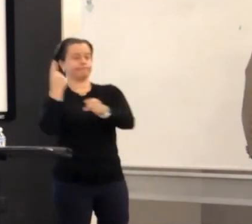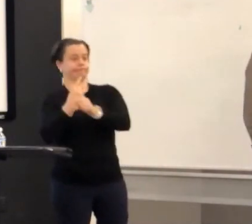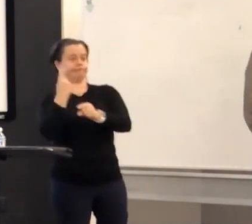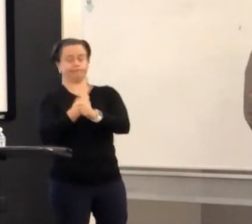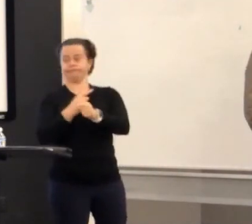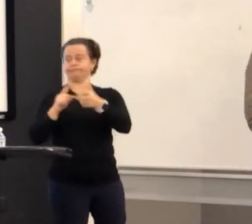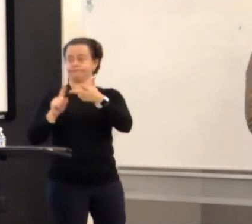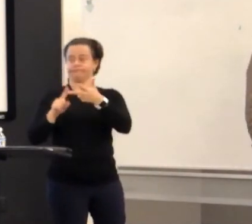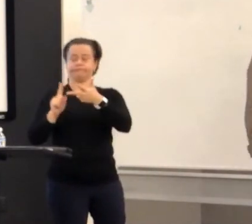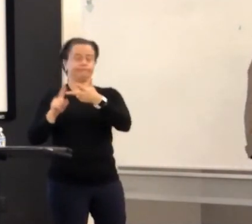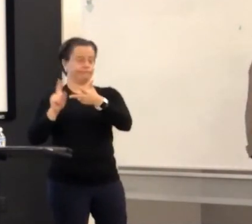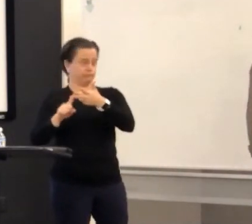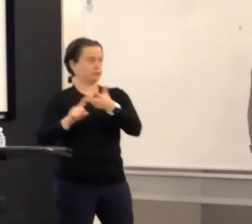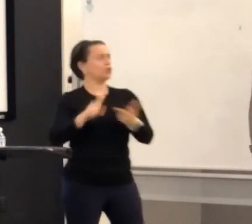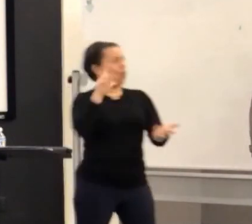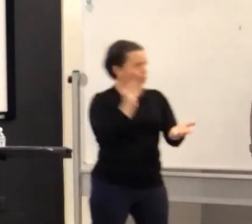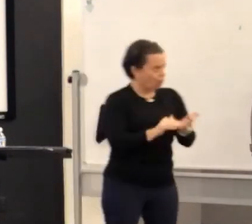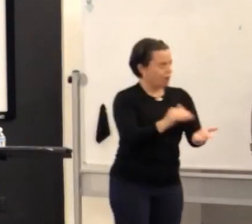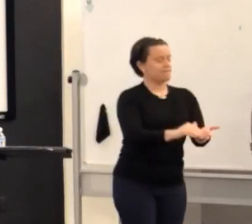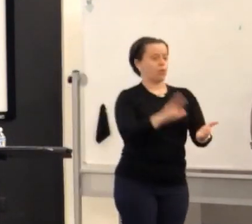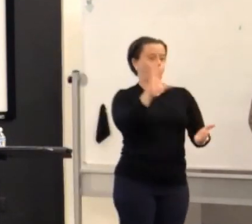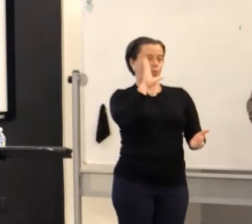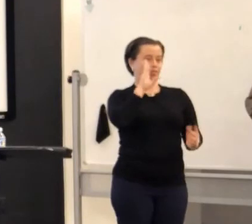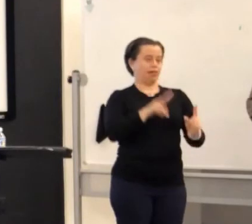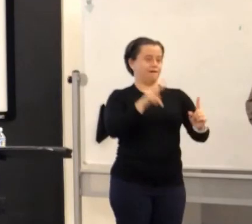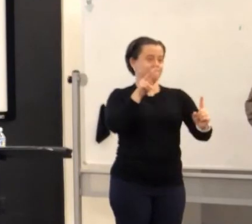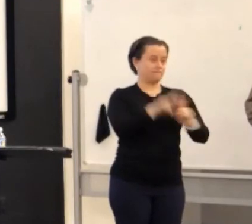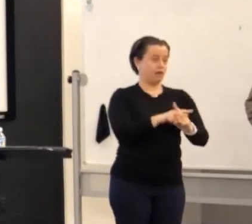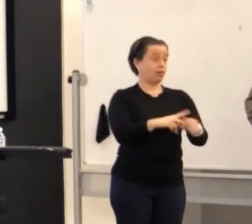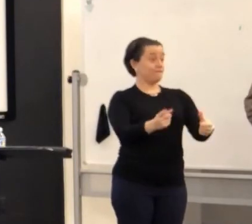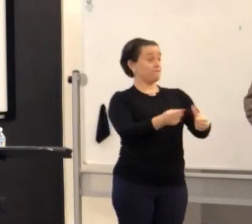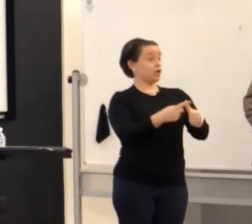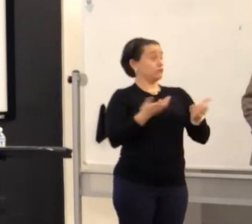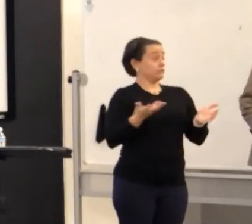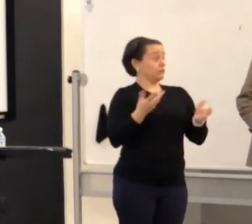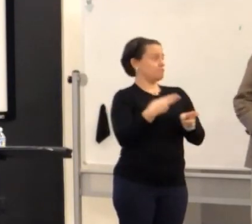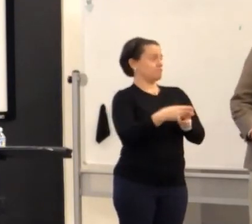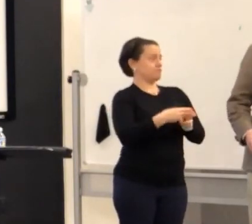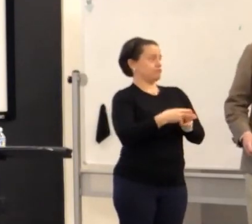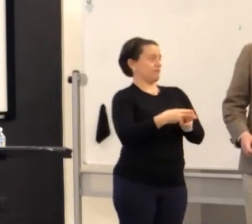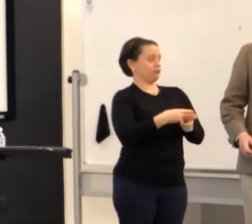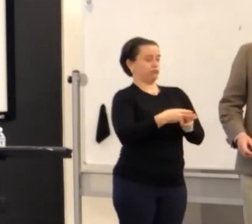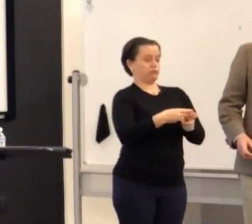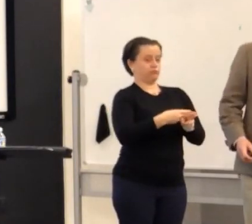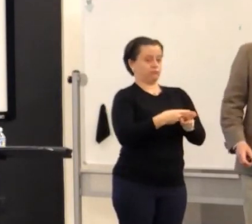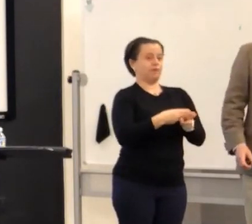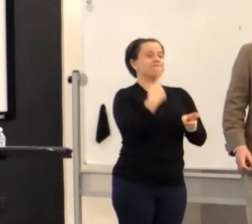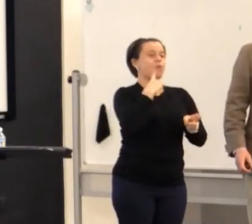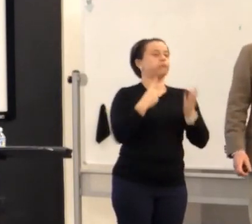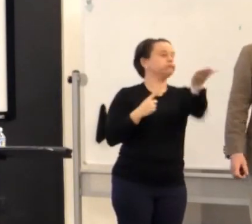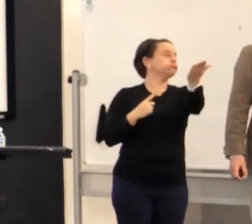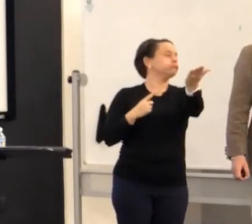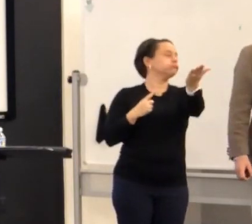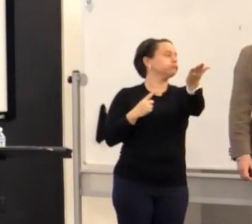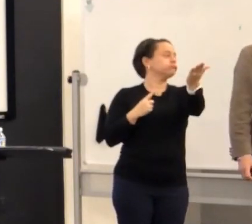we often file provision patent applications initially in order to get them on file quickly and less expensively.